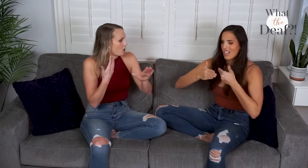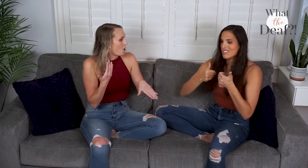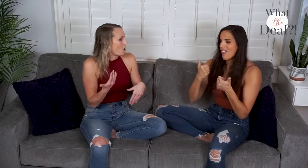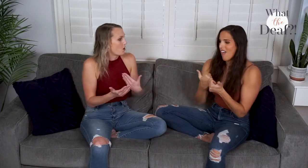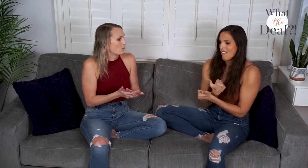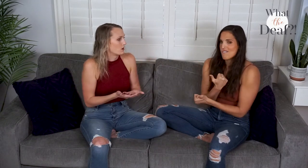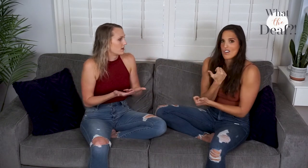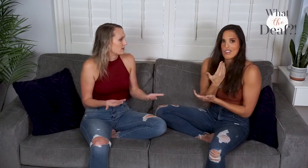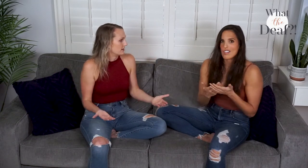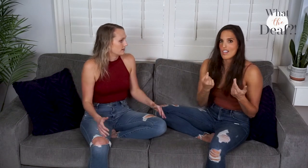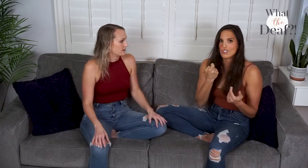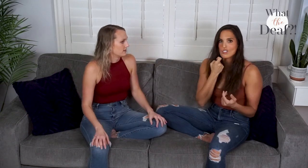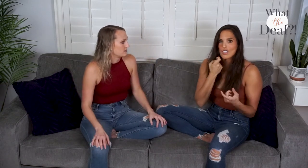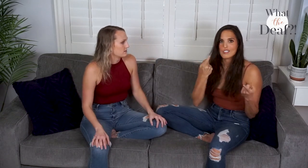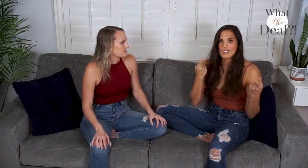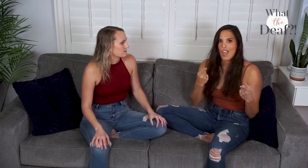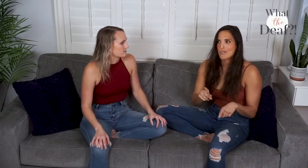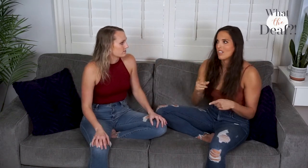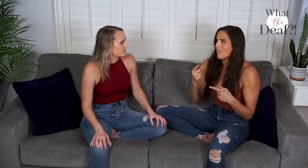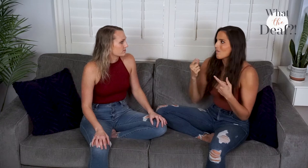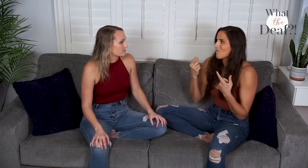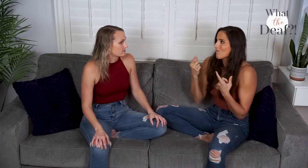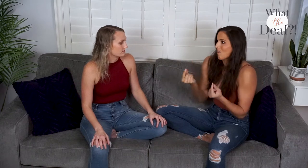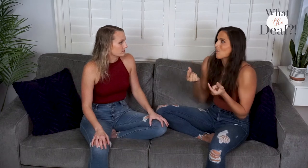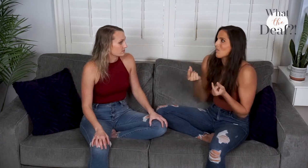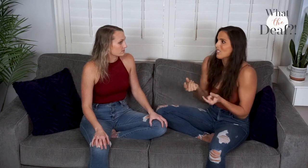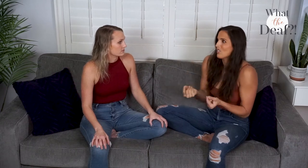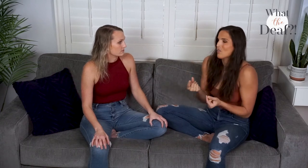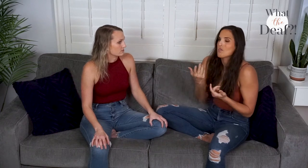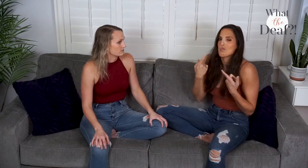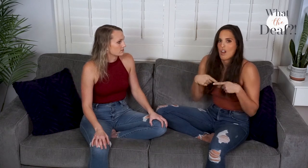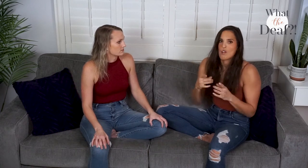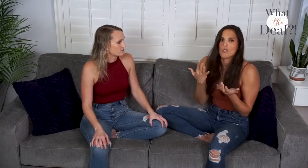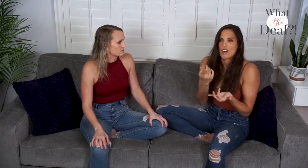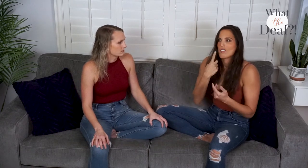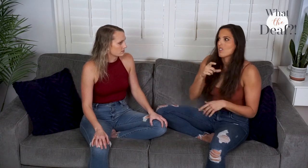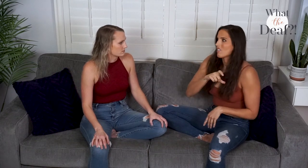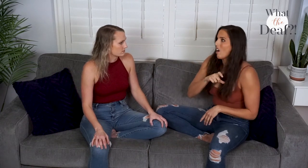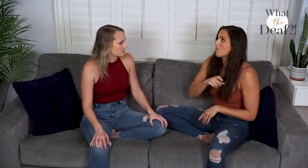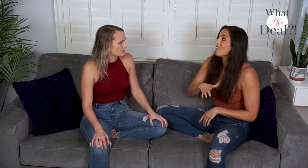Process the whole thing! -... that just happened. Like what do we do? And so while we were waiting for the cops,